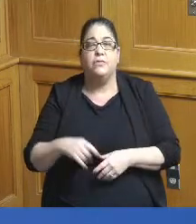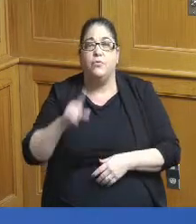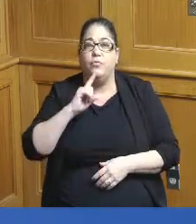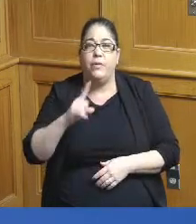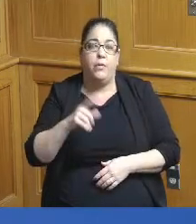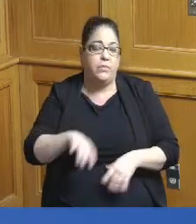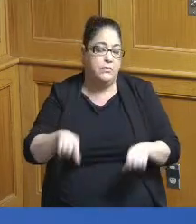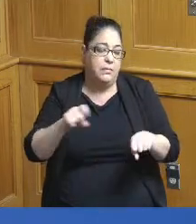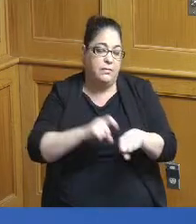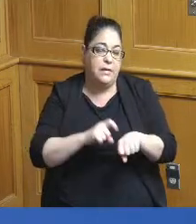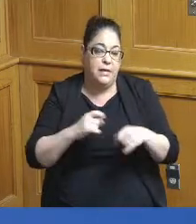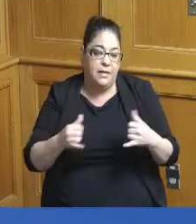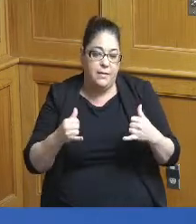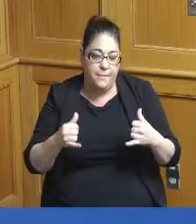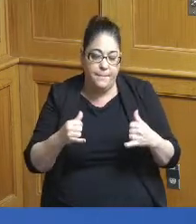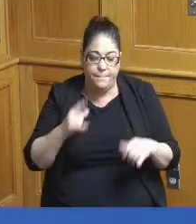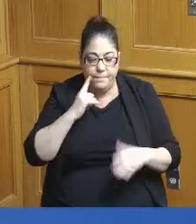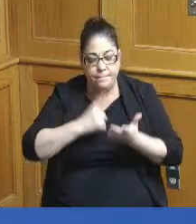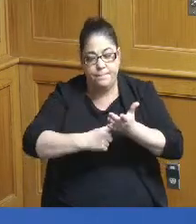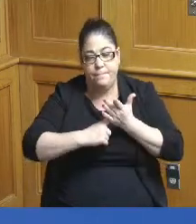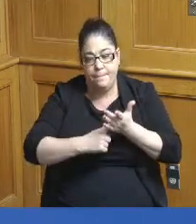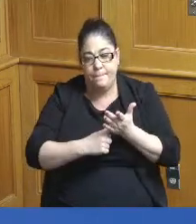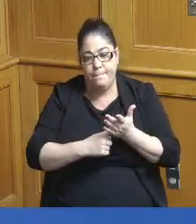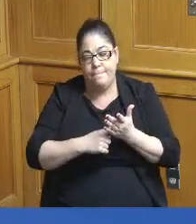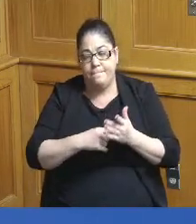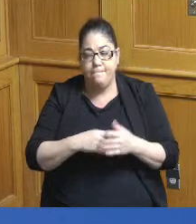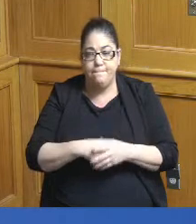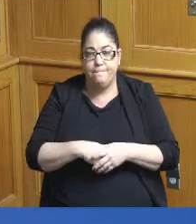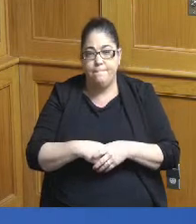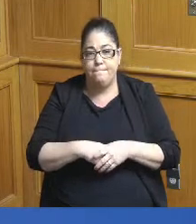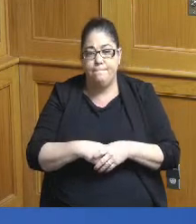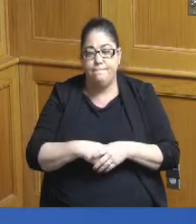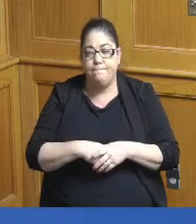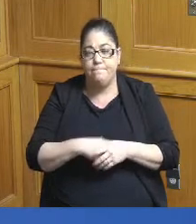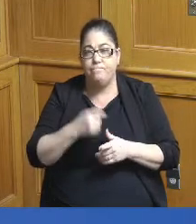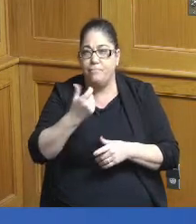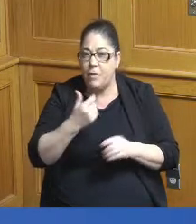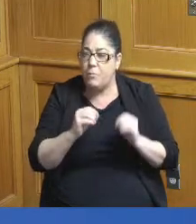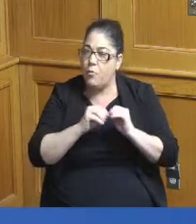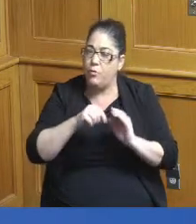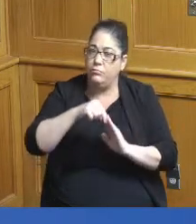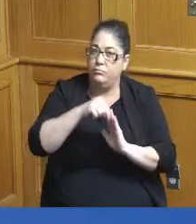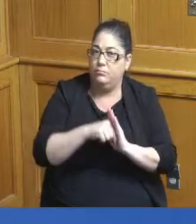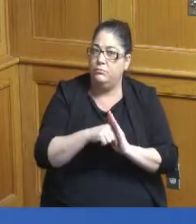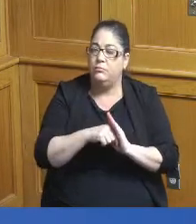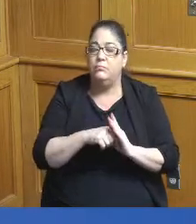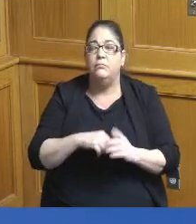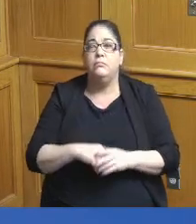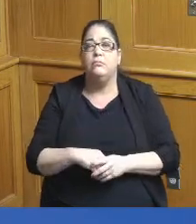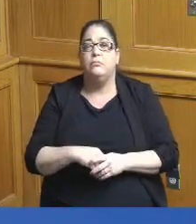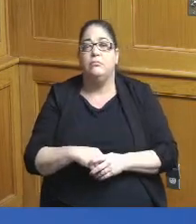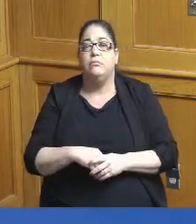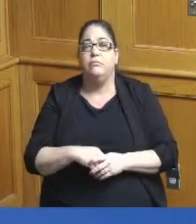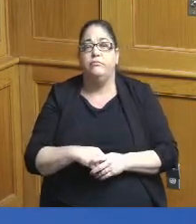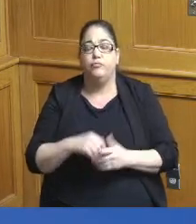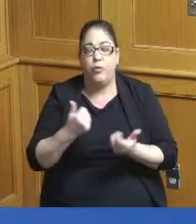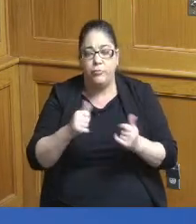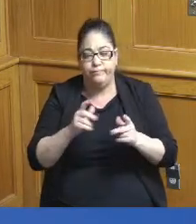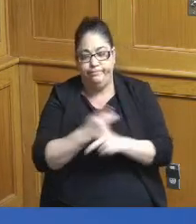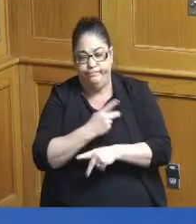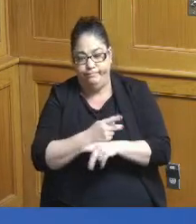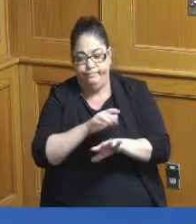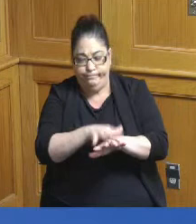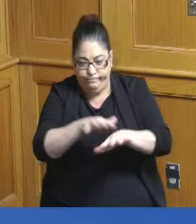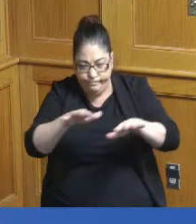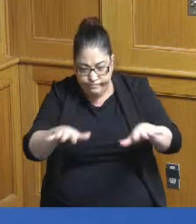few minutes today to to carve them out and and just concern in with the Board discern some the